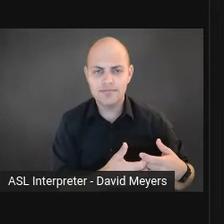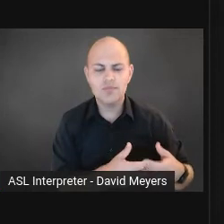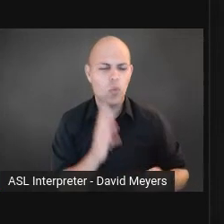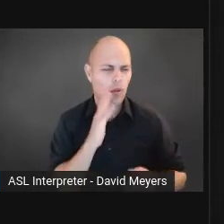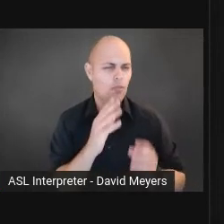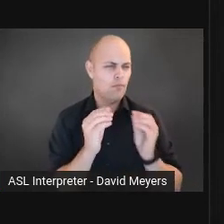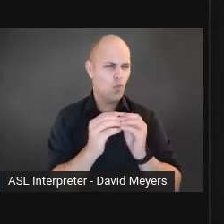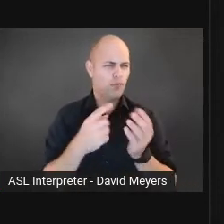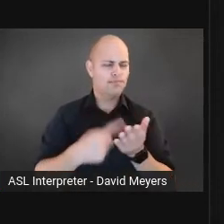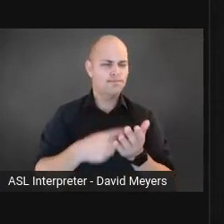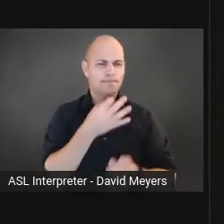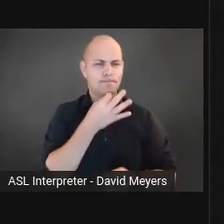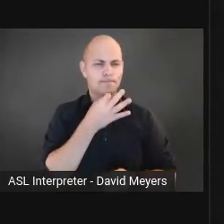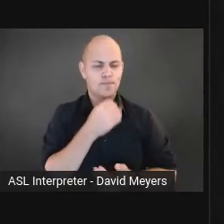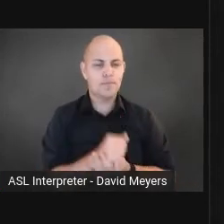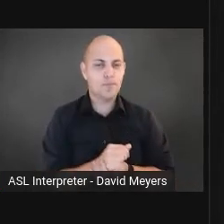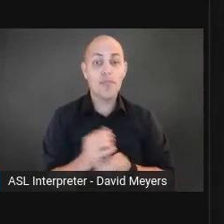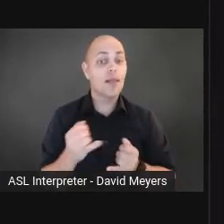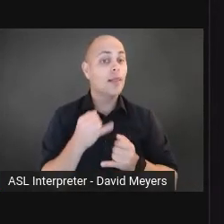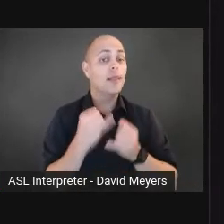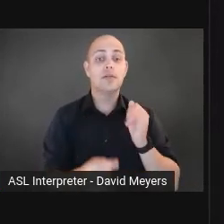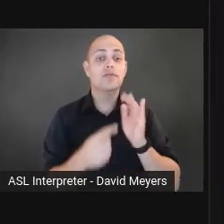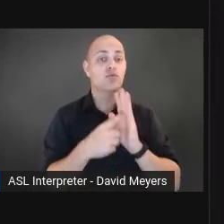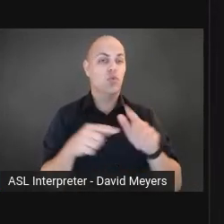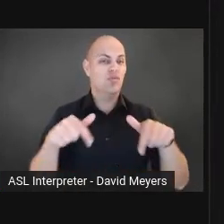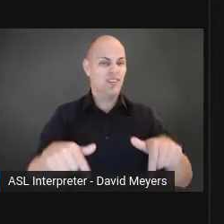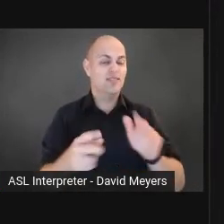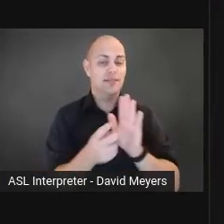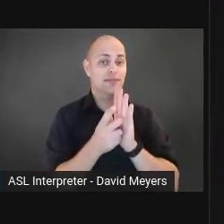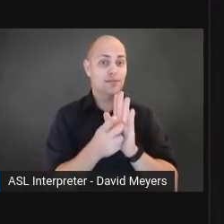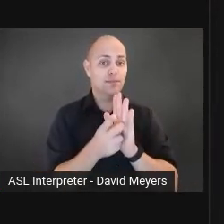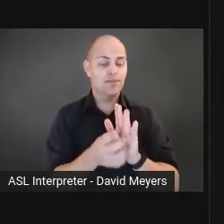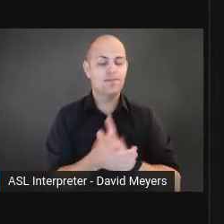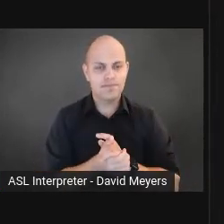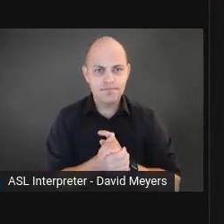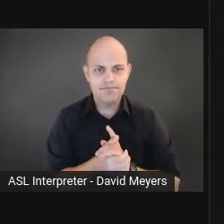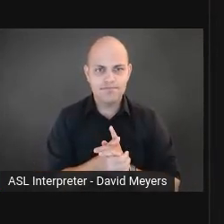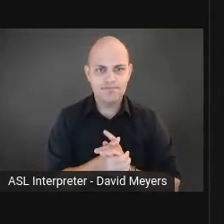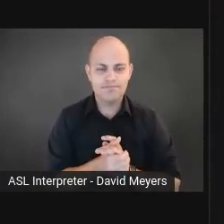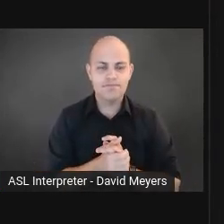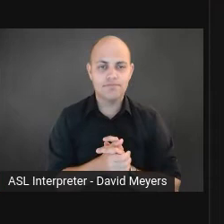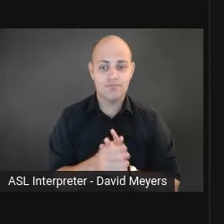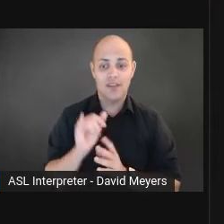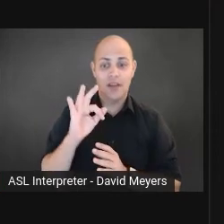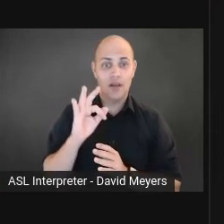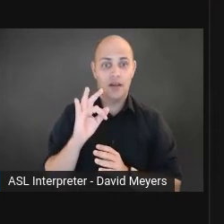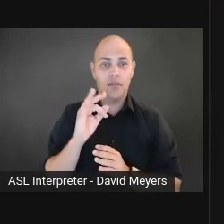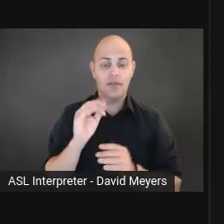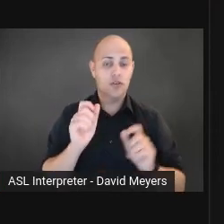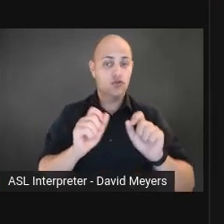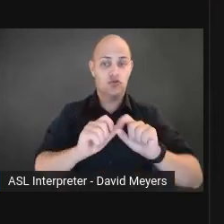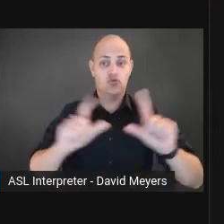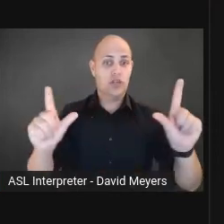Last thing I want to show you with this demo, is if I turn on my screen reader, it is going to work.